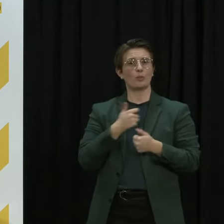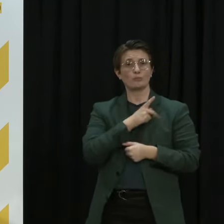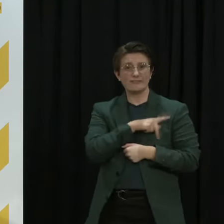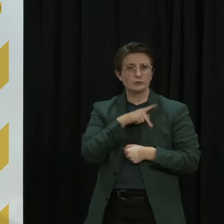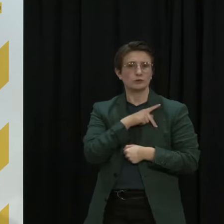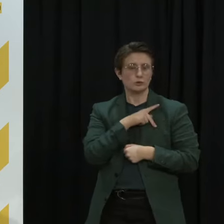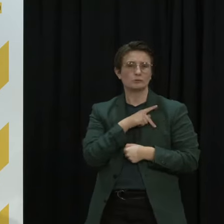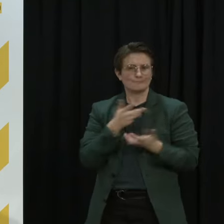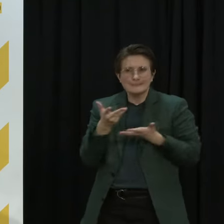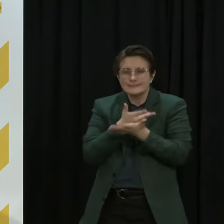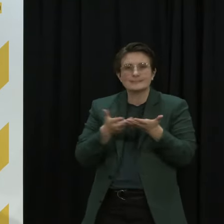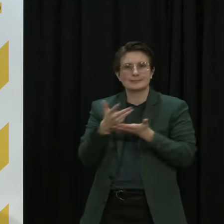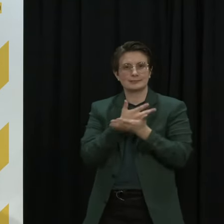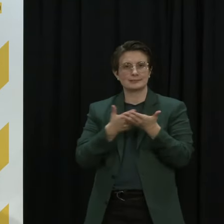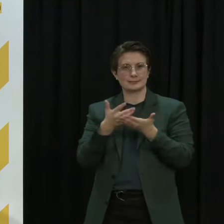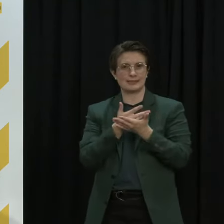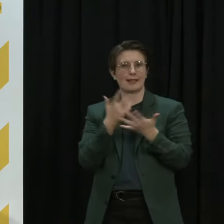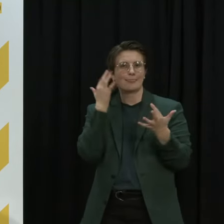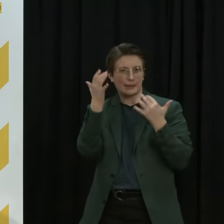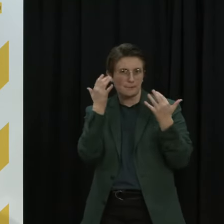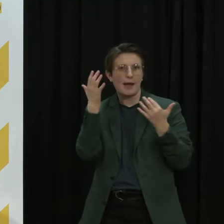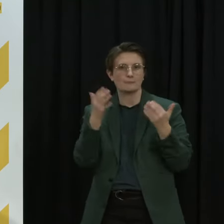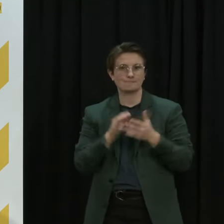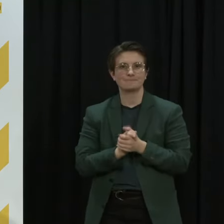Look at trusted sources like the Ministry of health website. Talk to your health